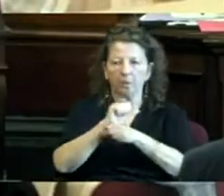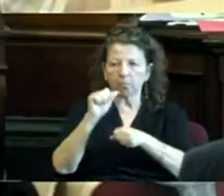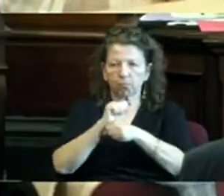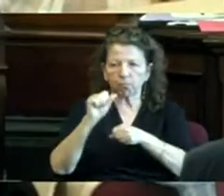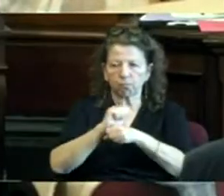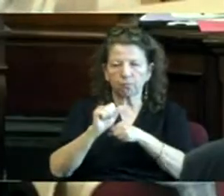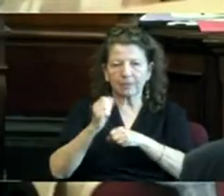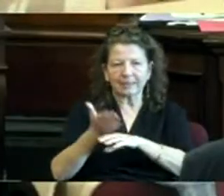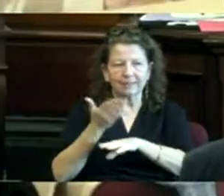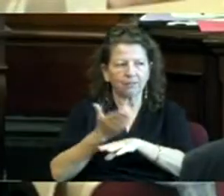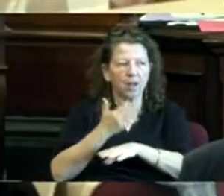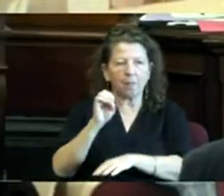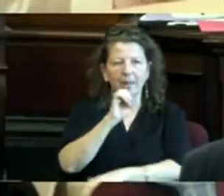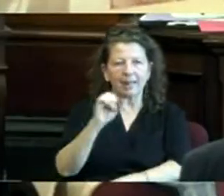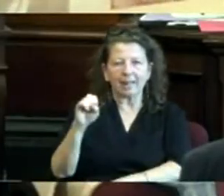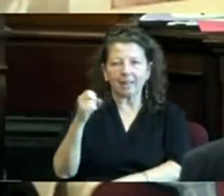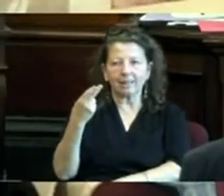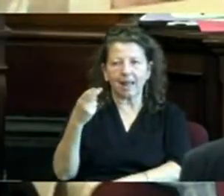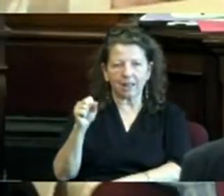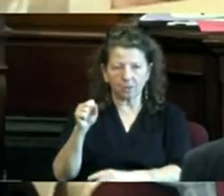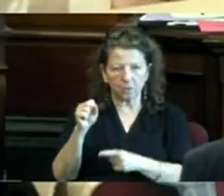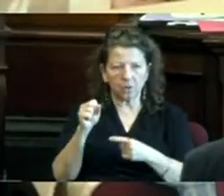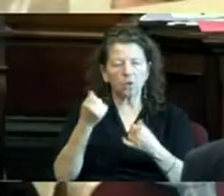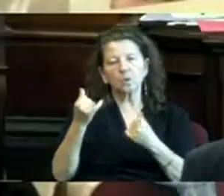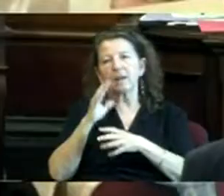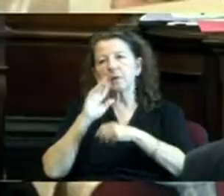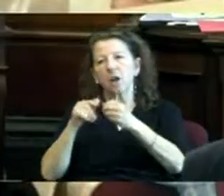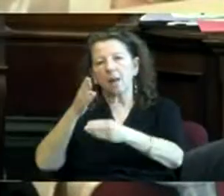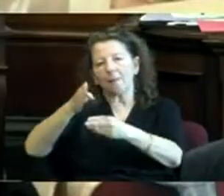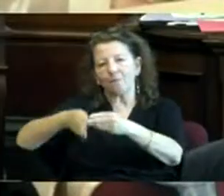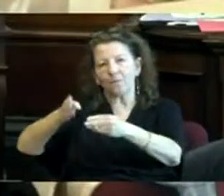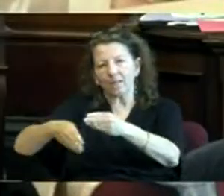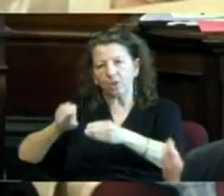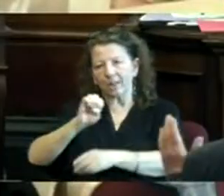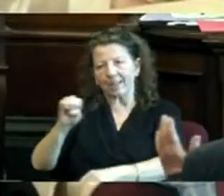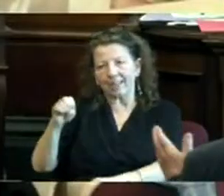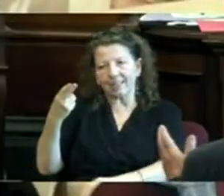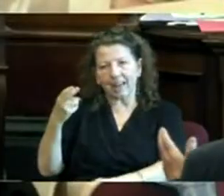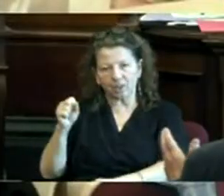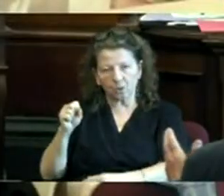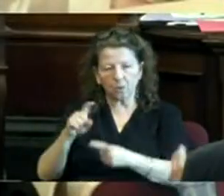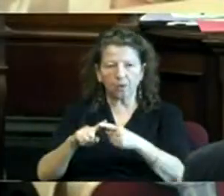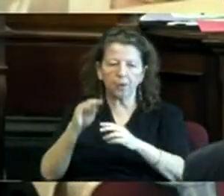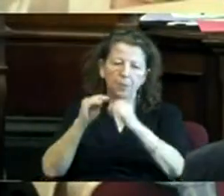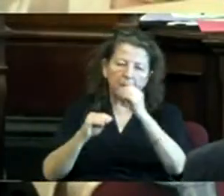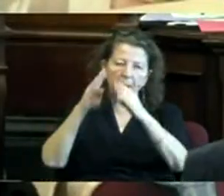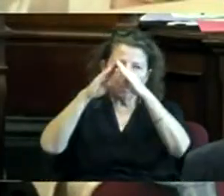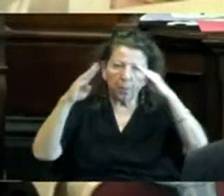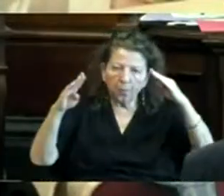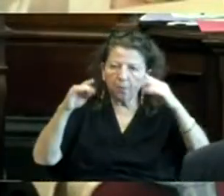There's two answers to that one. We have done extensive work already in East. So we're we're